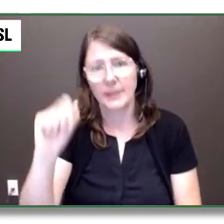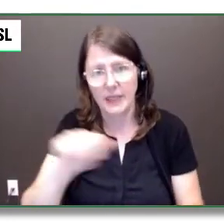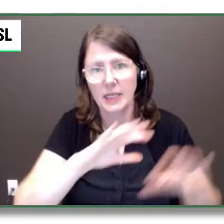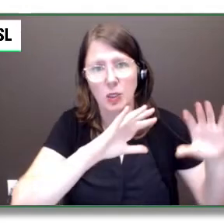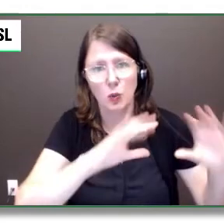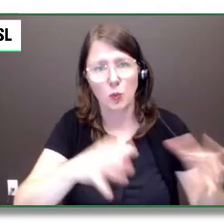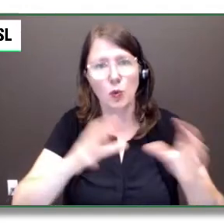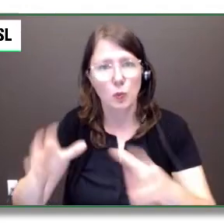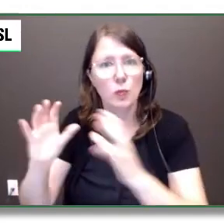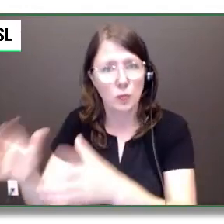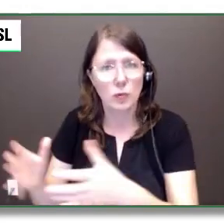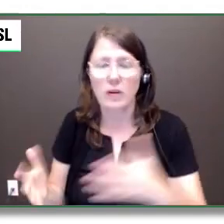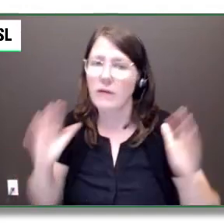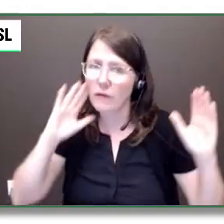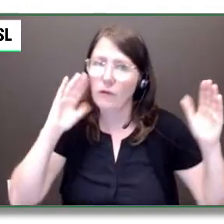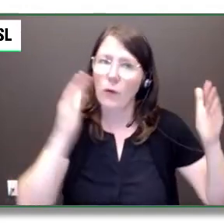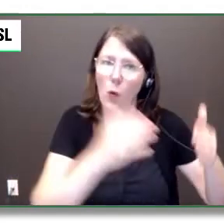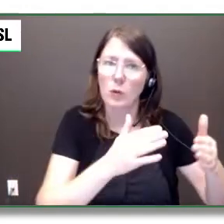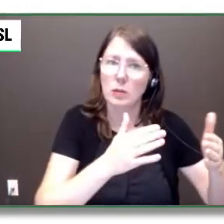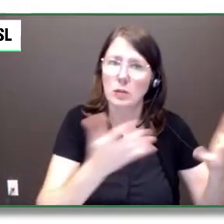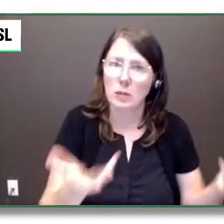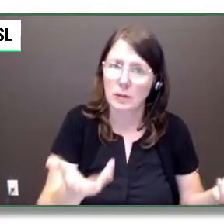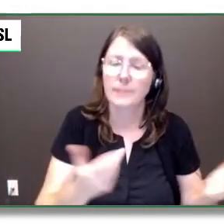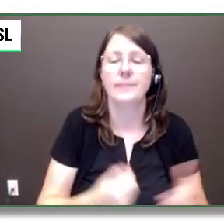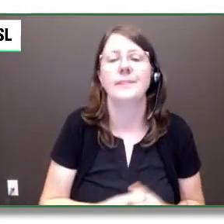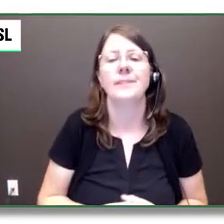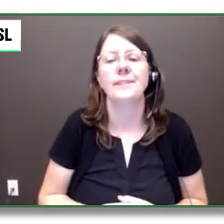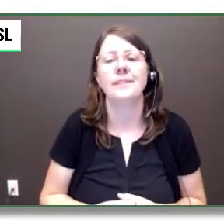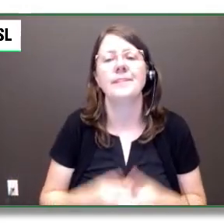Um someone else is asking for for maybe a few more examples about how and where